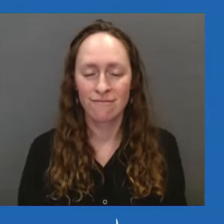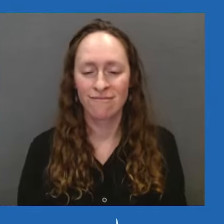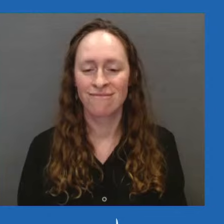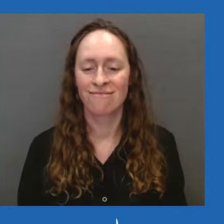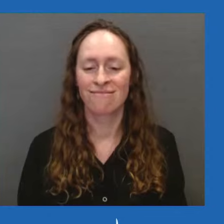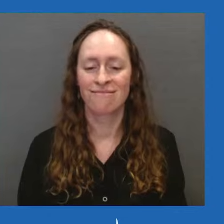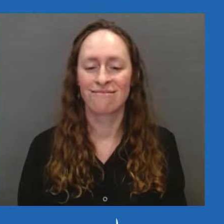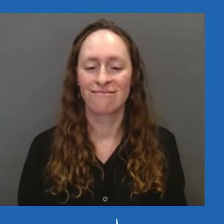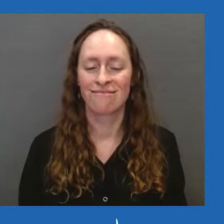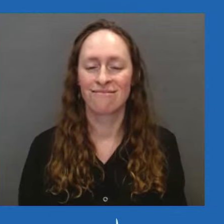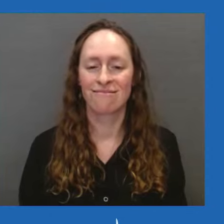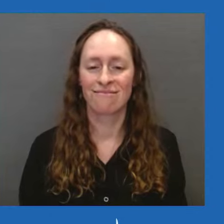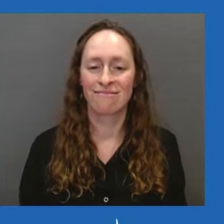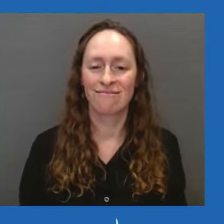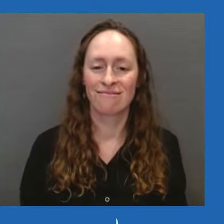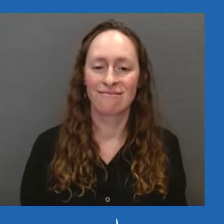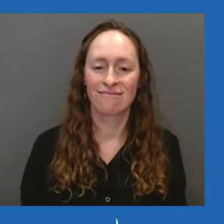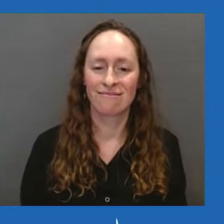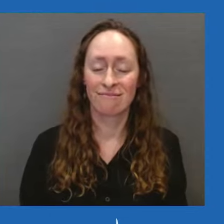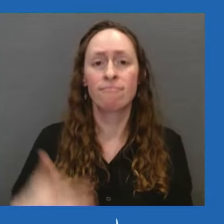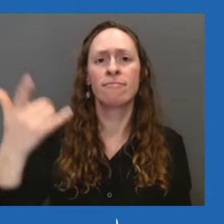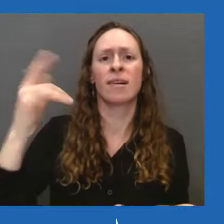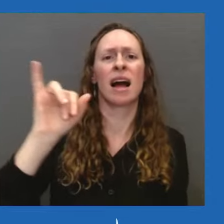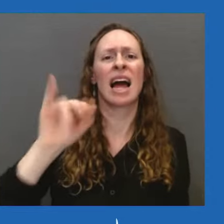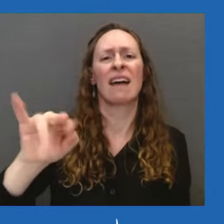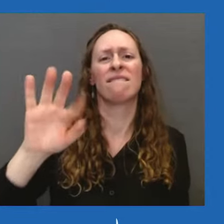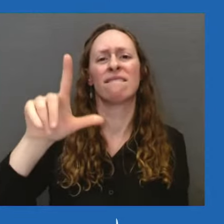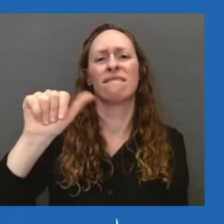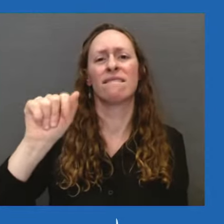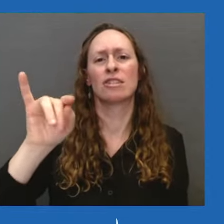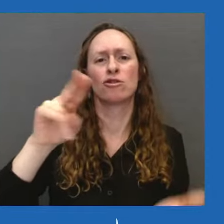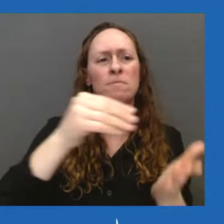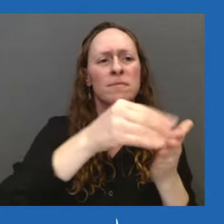and we've had the lowest inflation of any major com- country in the world.